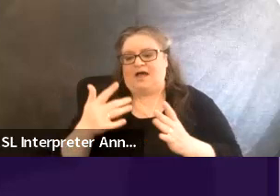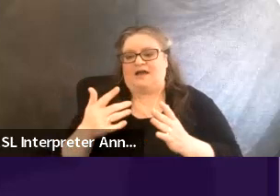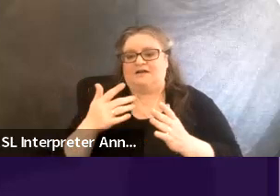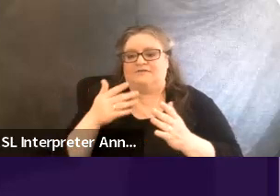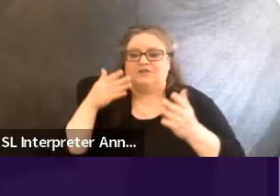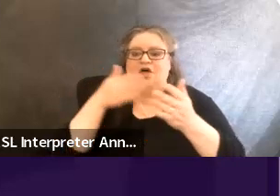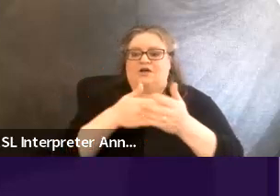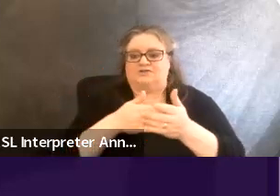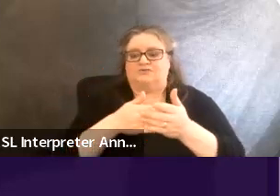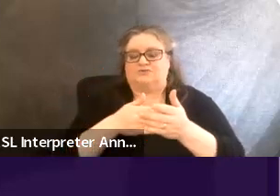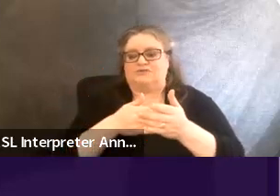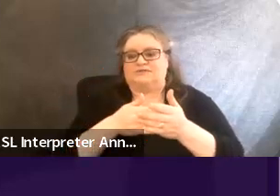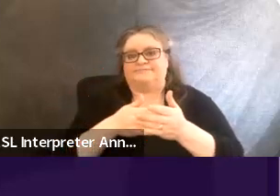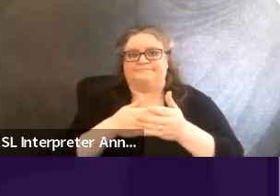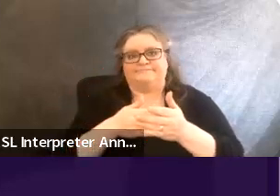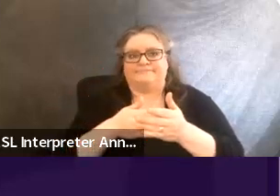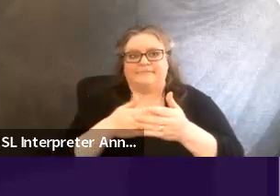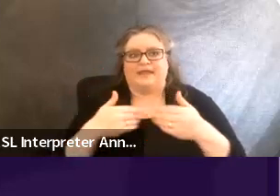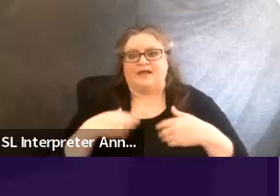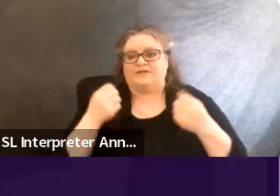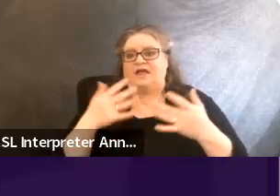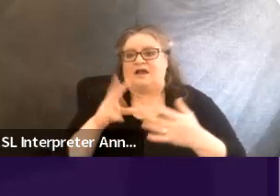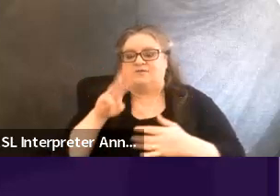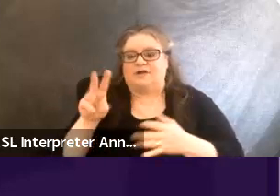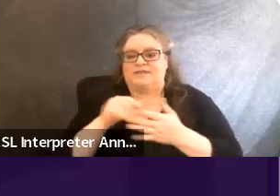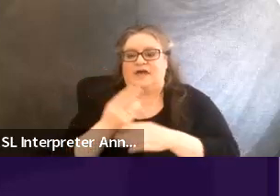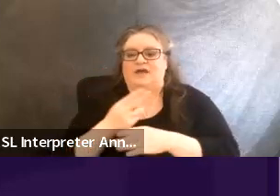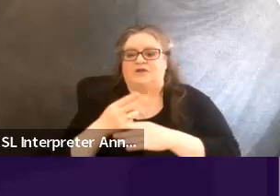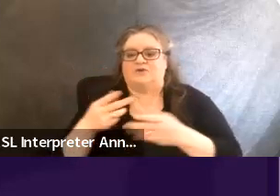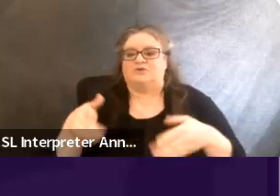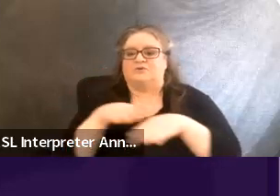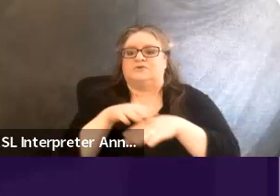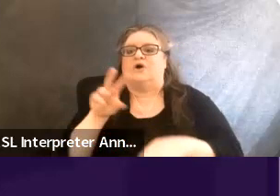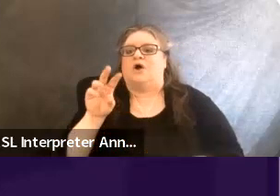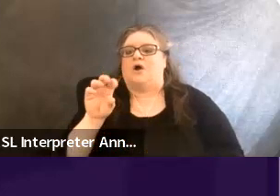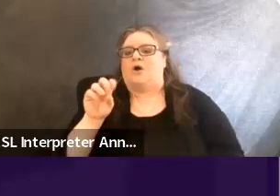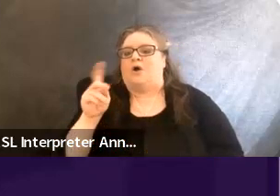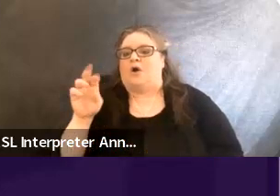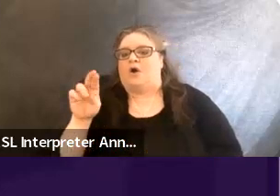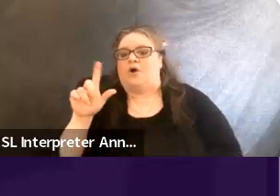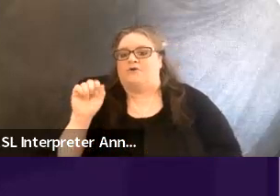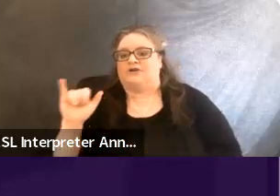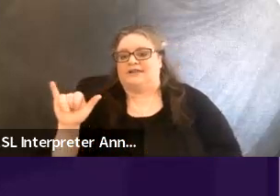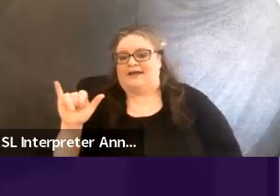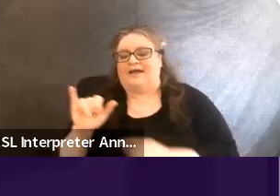come up with websites that use overlays. Gerson talked about that in this presentation,